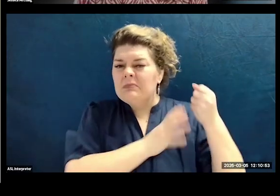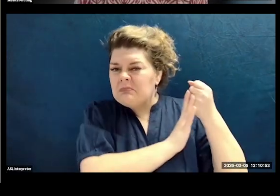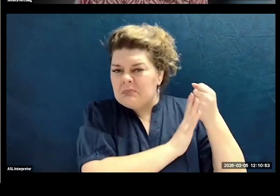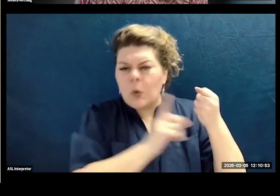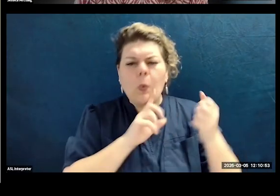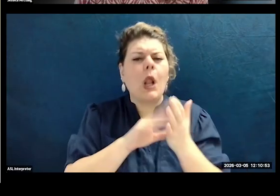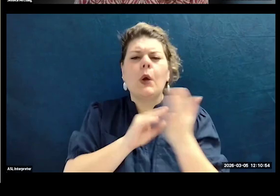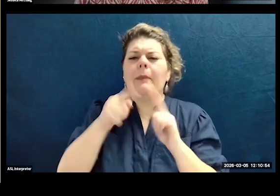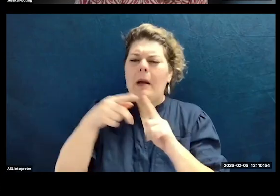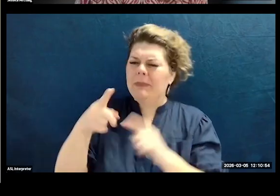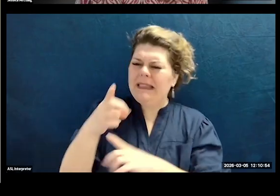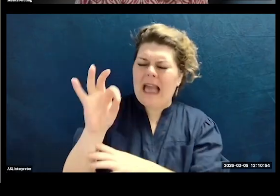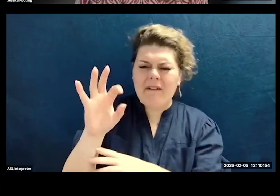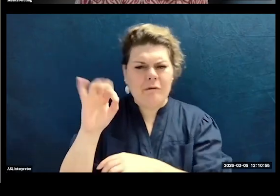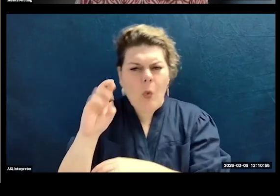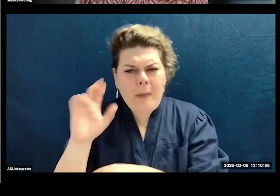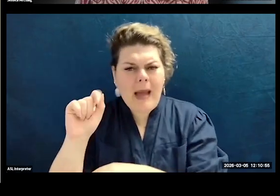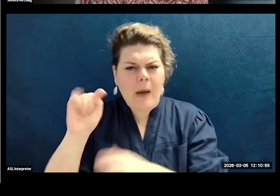and some of the pros and cons associated with the format.